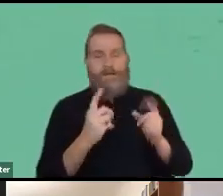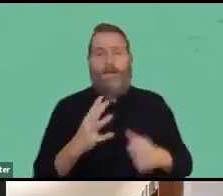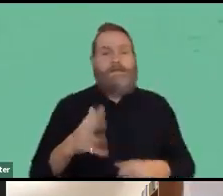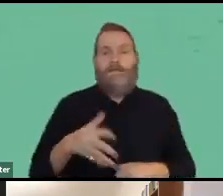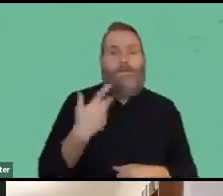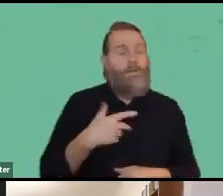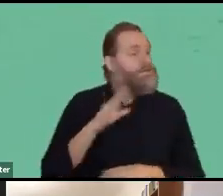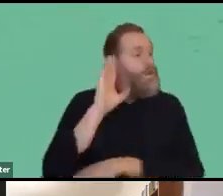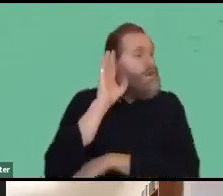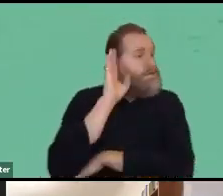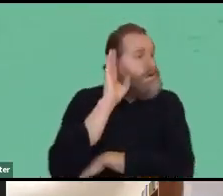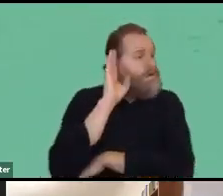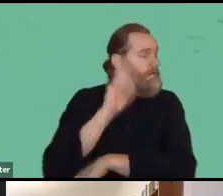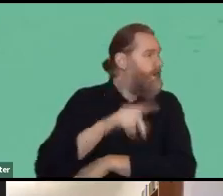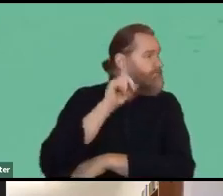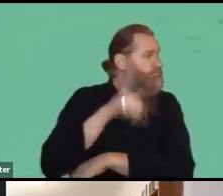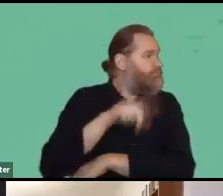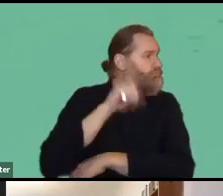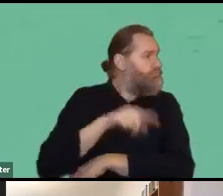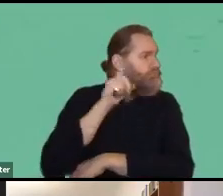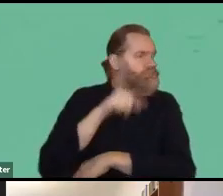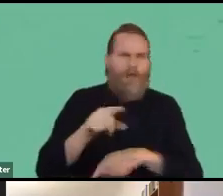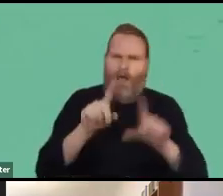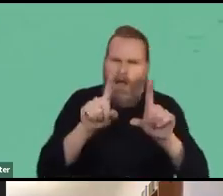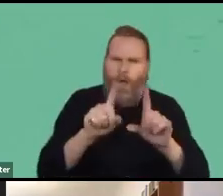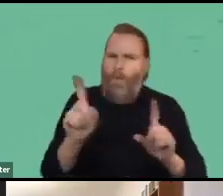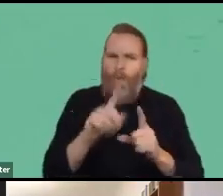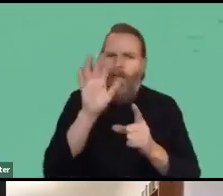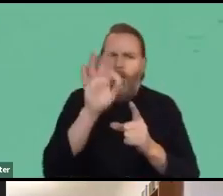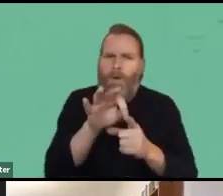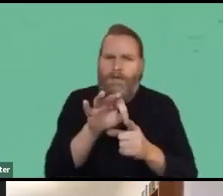in parliament, and if I just elaborate a little bit I mean many of the points that Fran touched